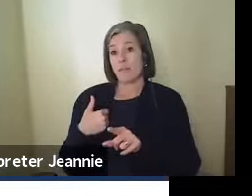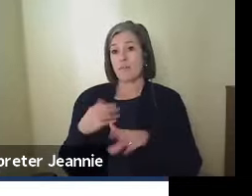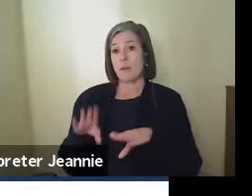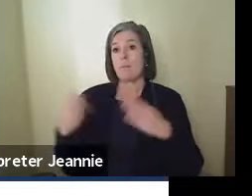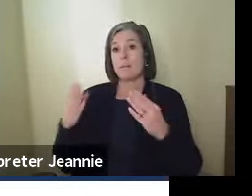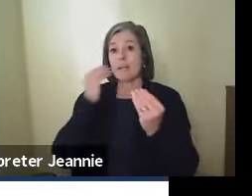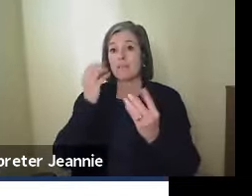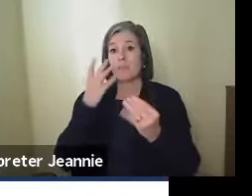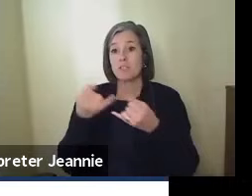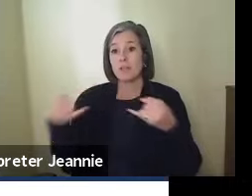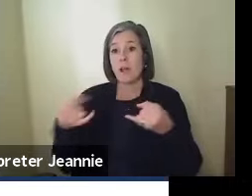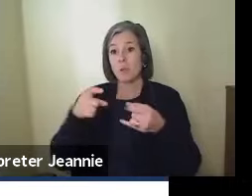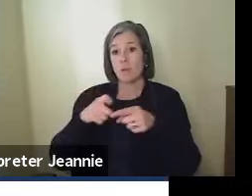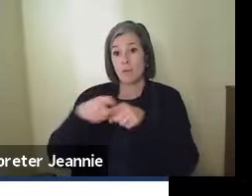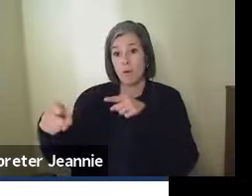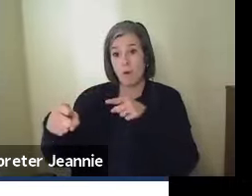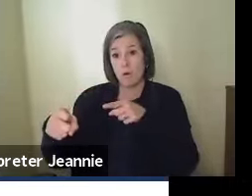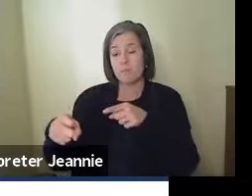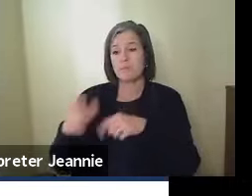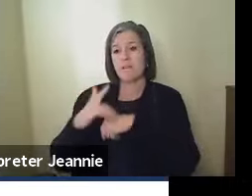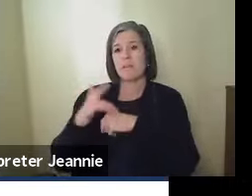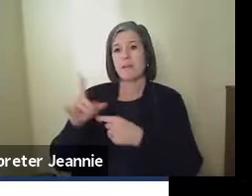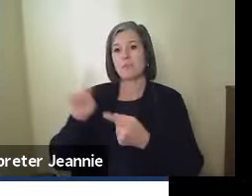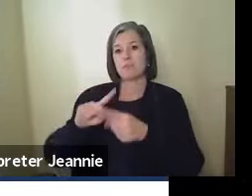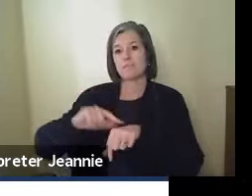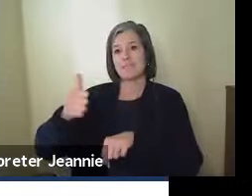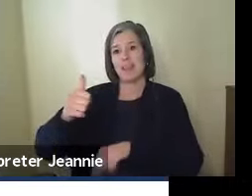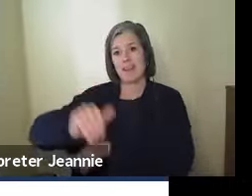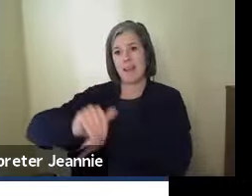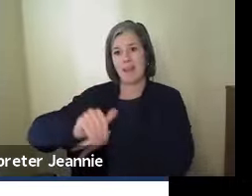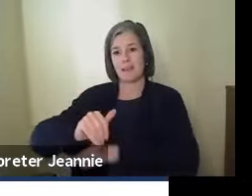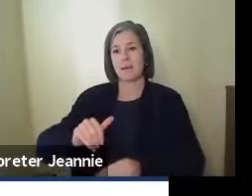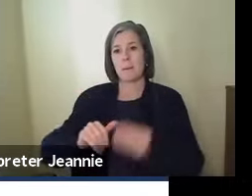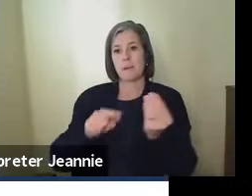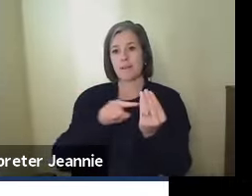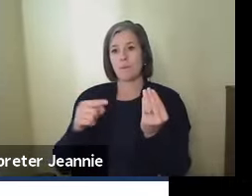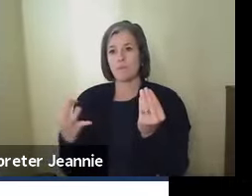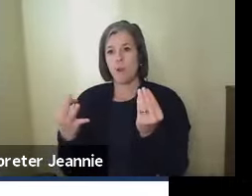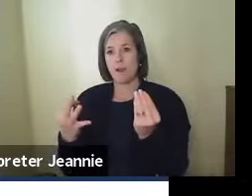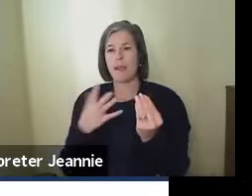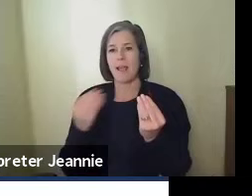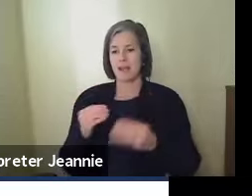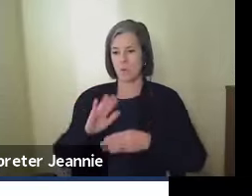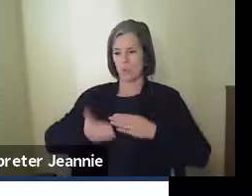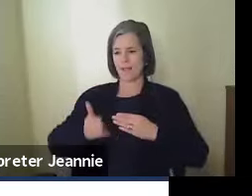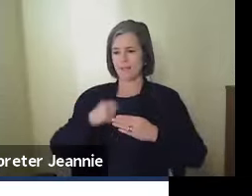line that you can call that is available until 10:00 at night Monday through Friday and I think until 4:00 on the weekends if you have general questions you